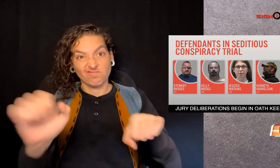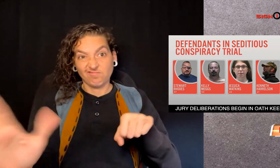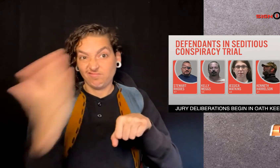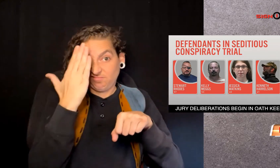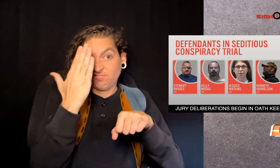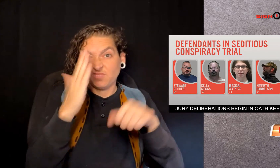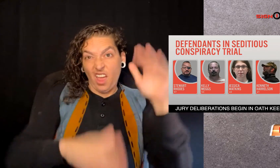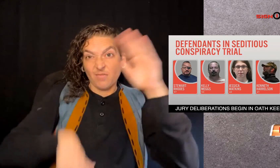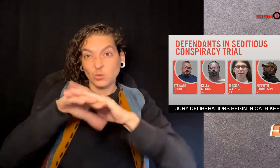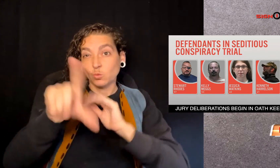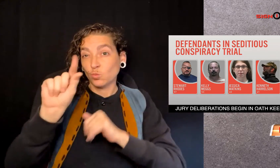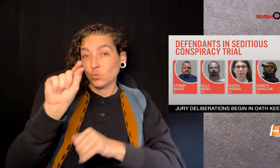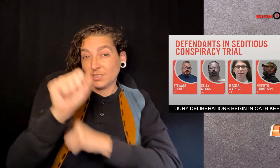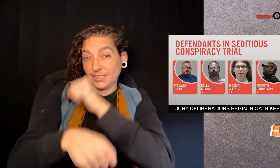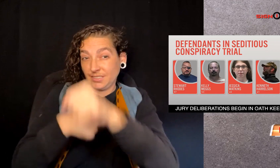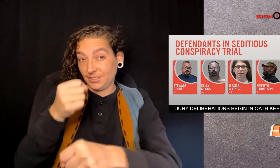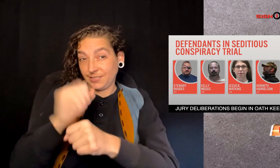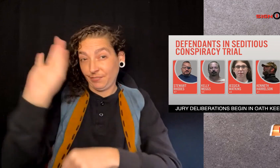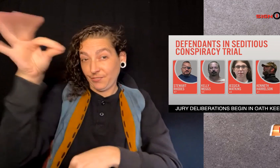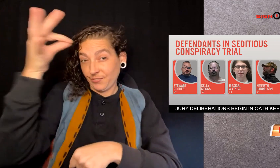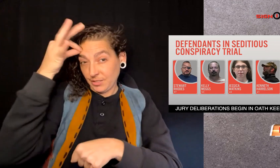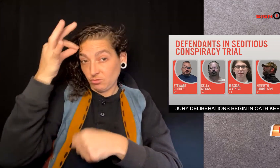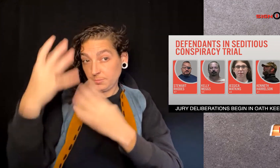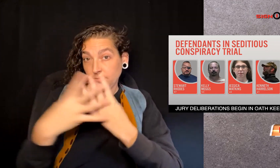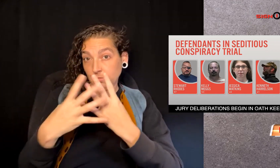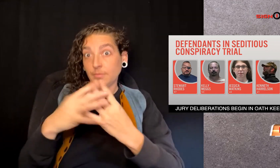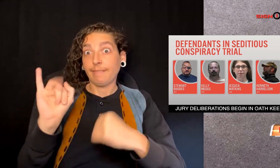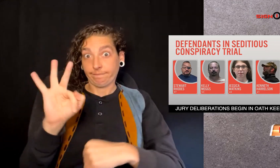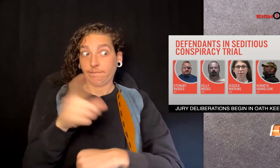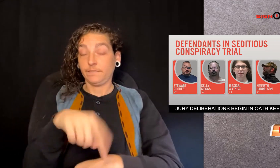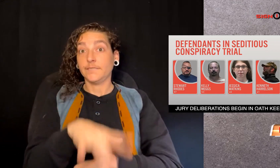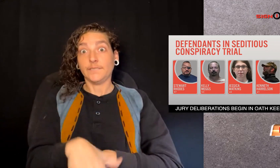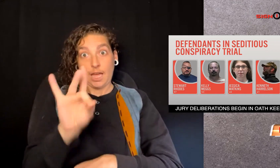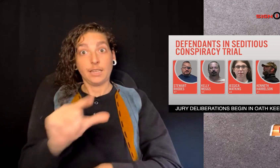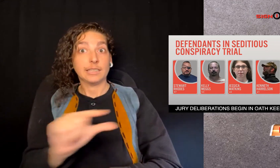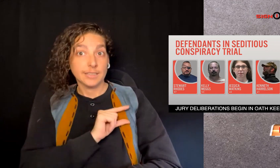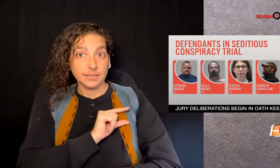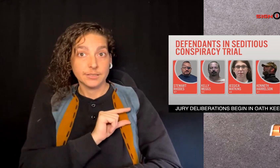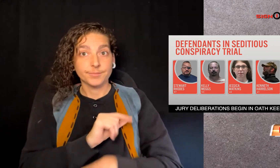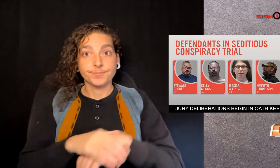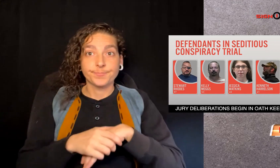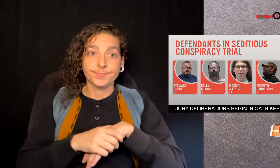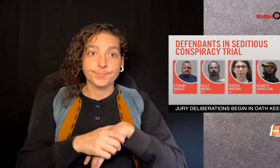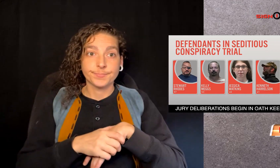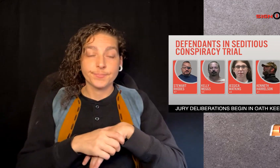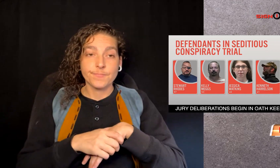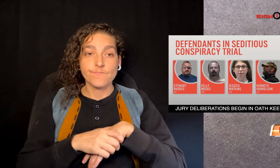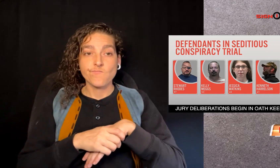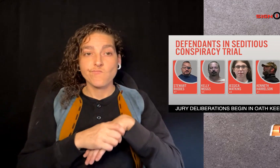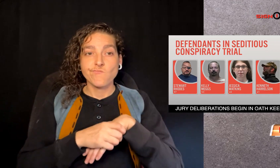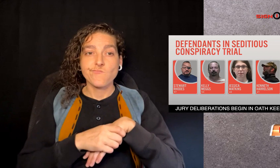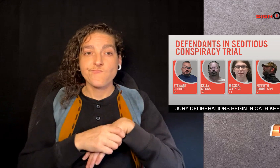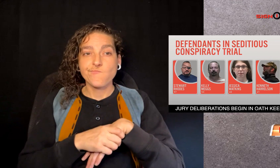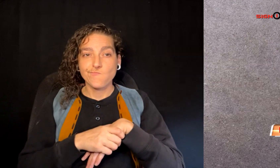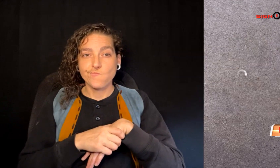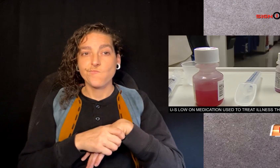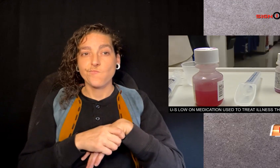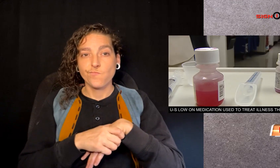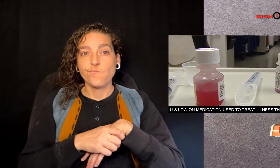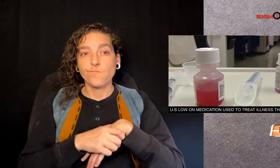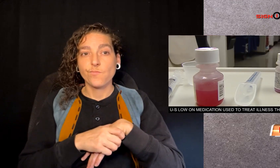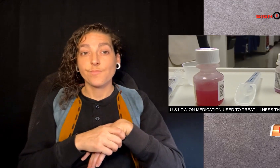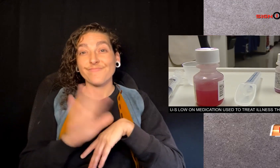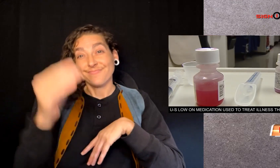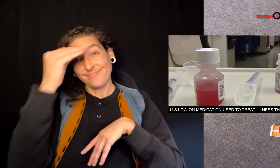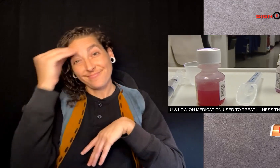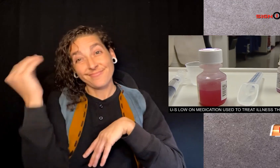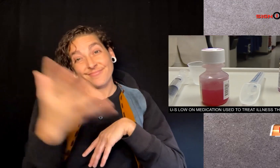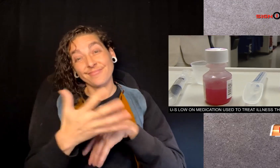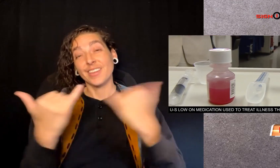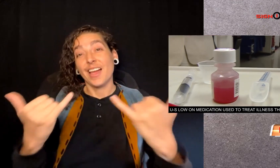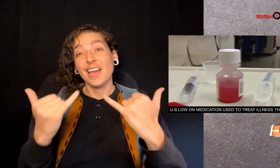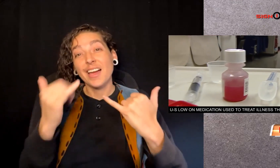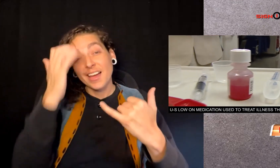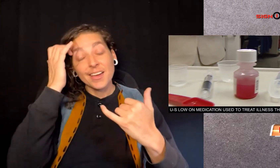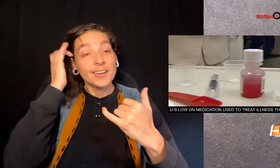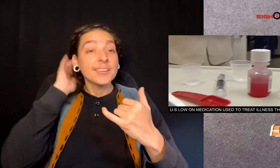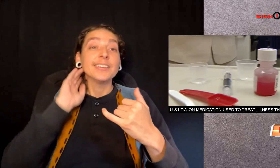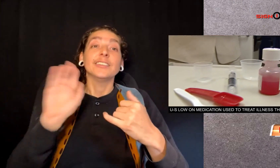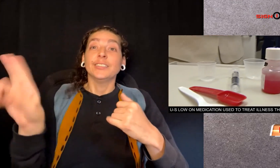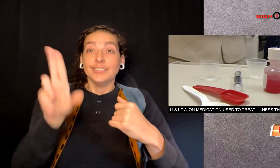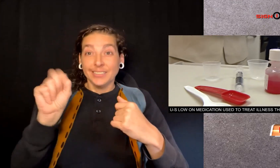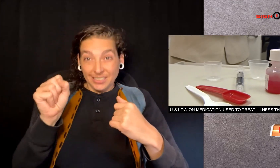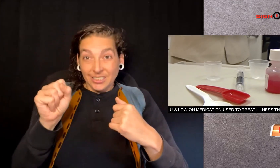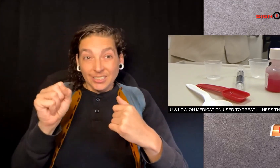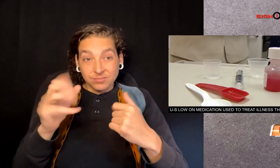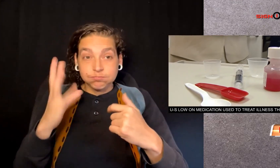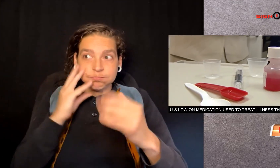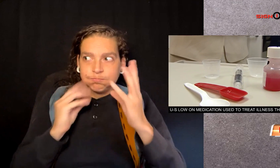each defendant could face up to 20 years in federal prison if found guilty